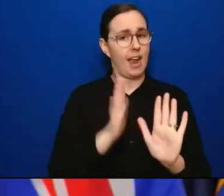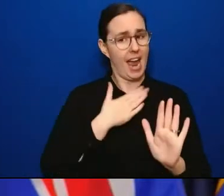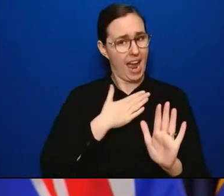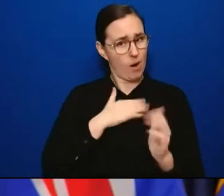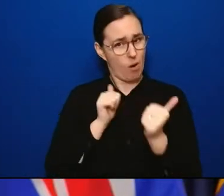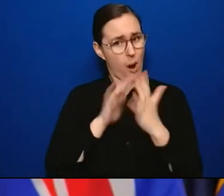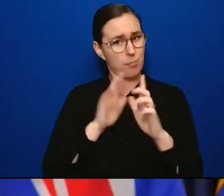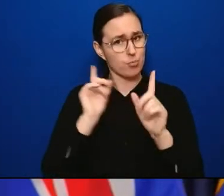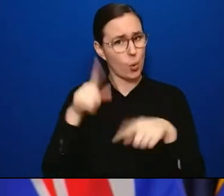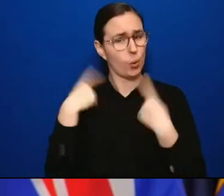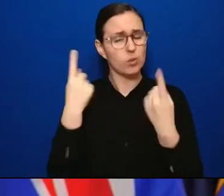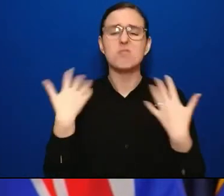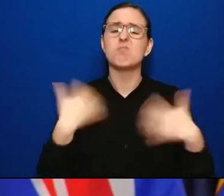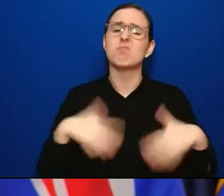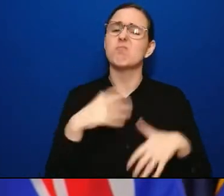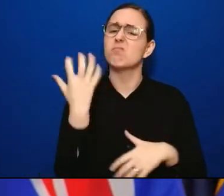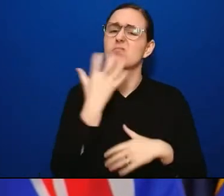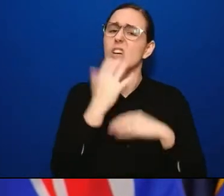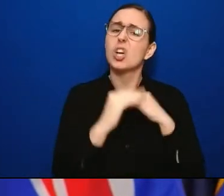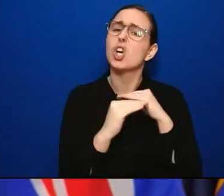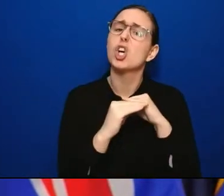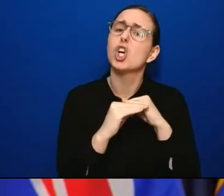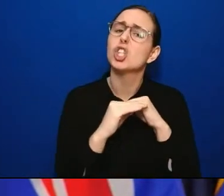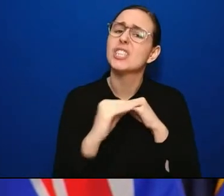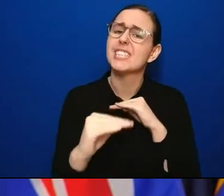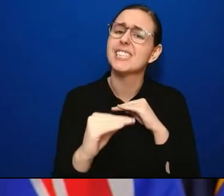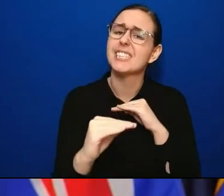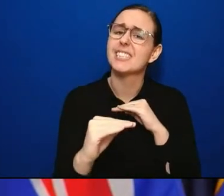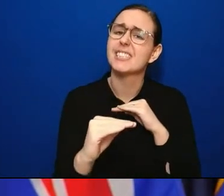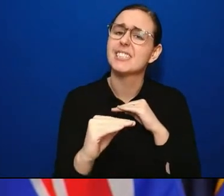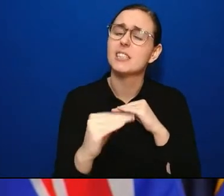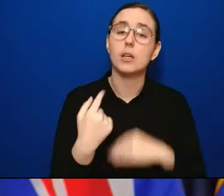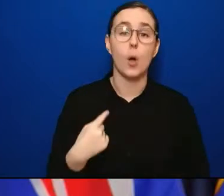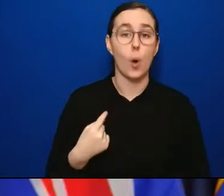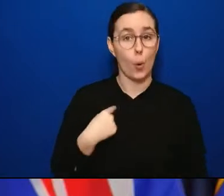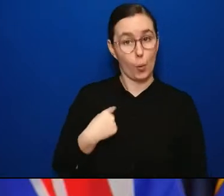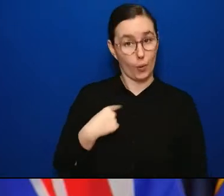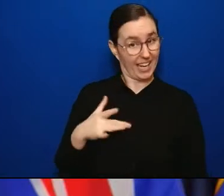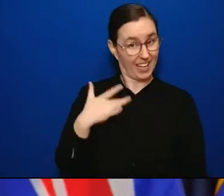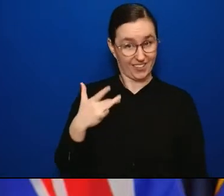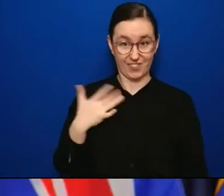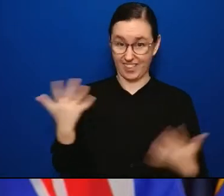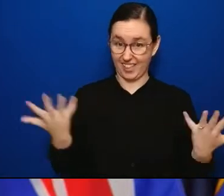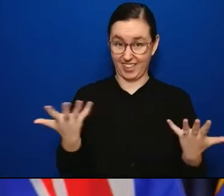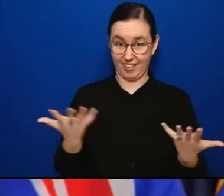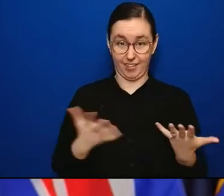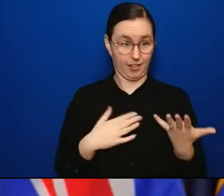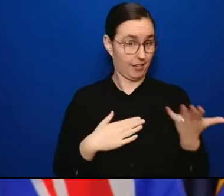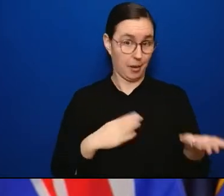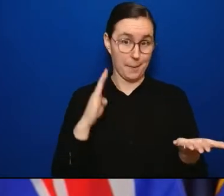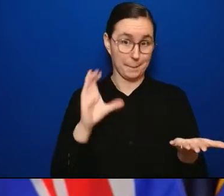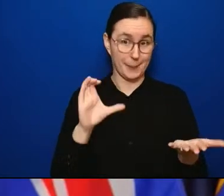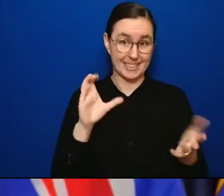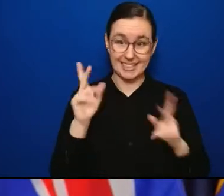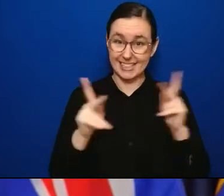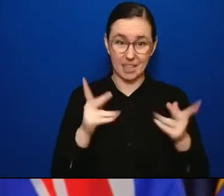The public health measures and that that has led in part, I think, in addition to the contributions of British